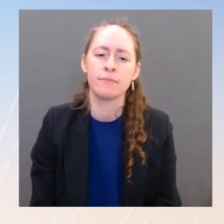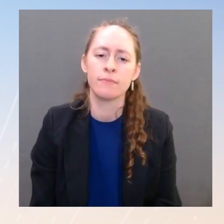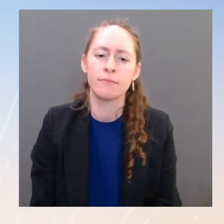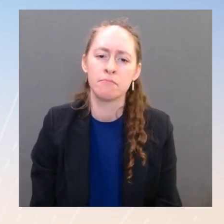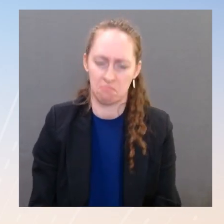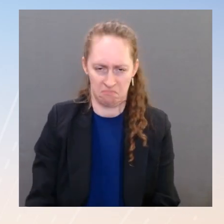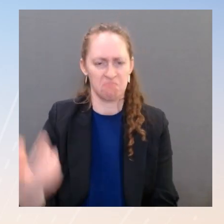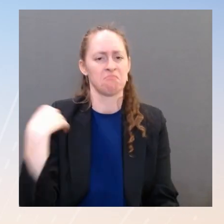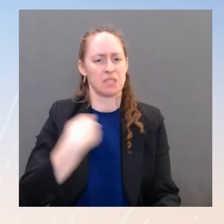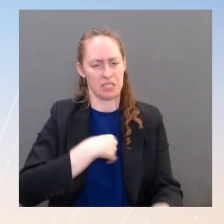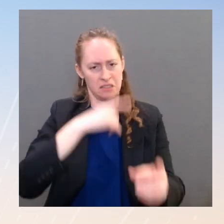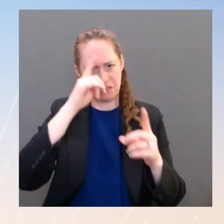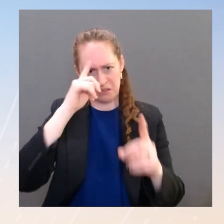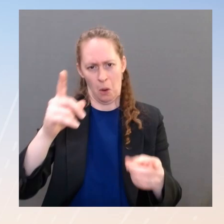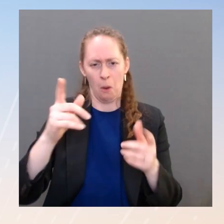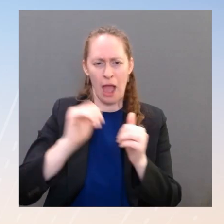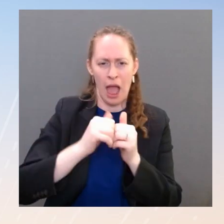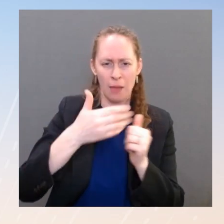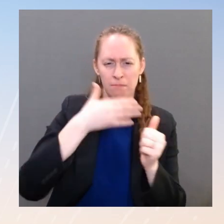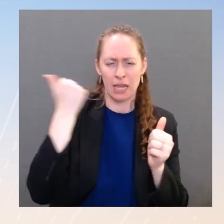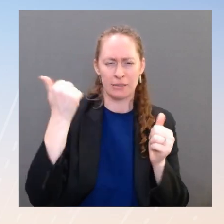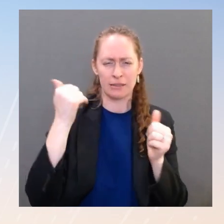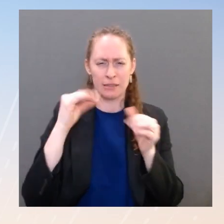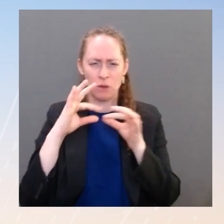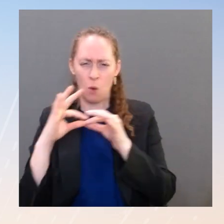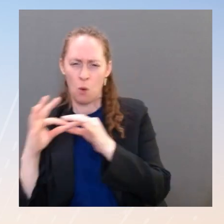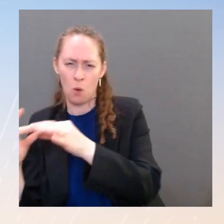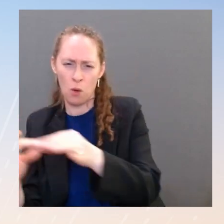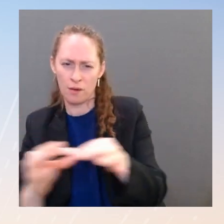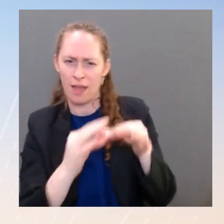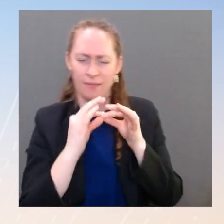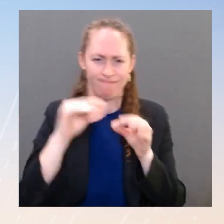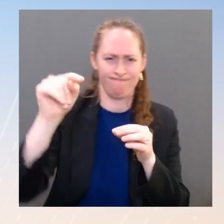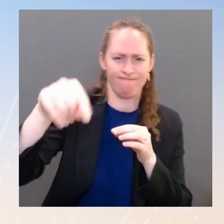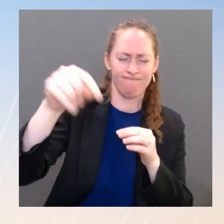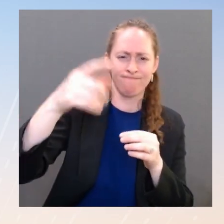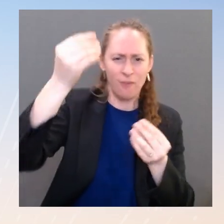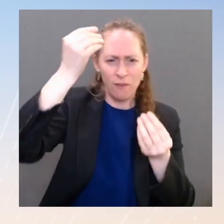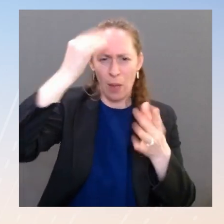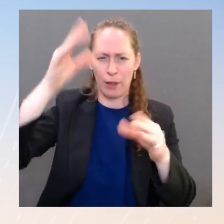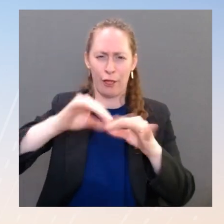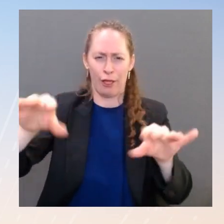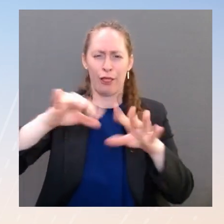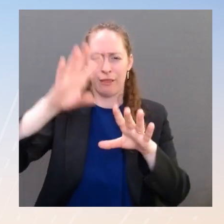So, you gave some examples there of terrorist threats, of course, but also -- you know, which is different --